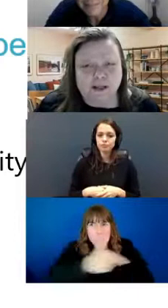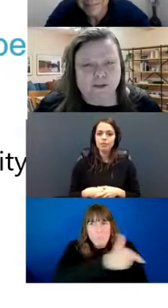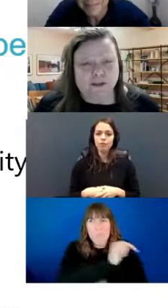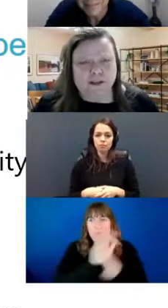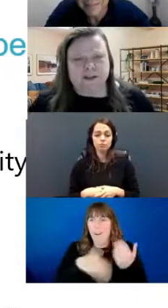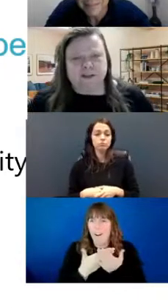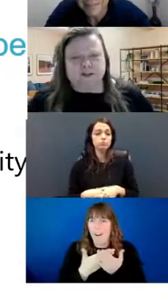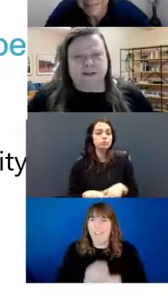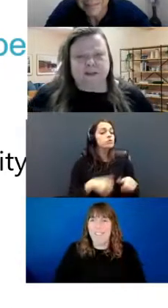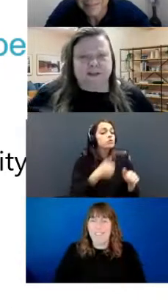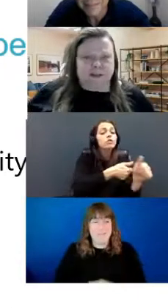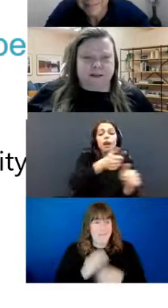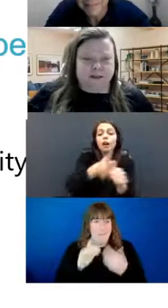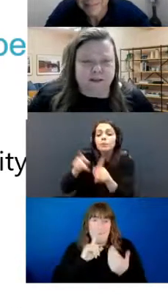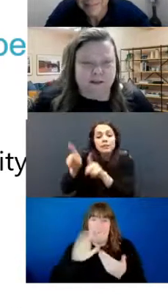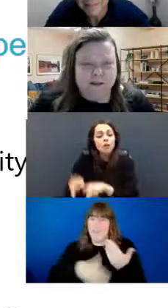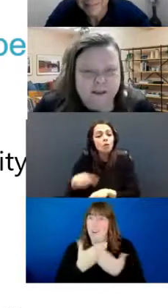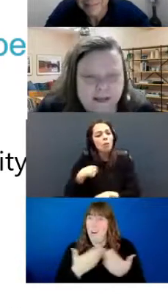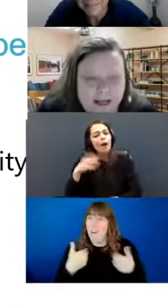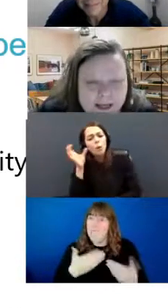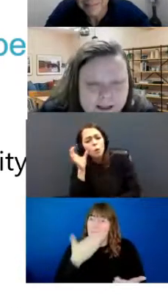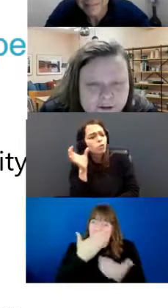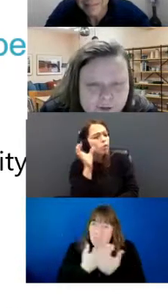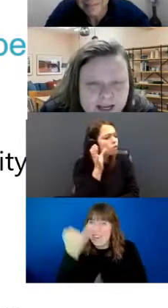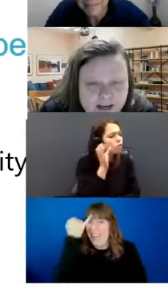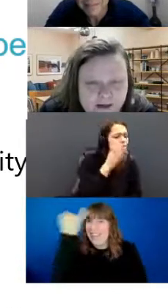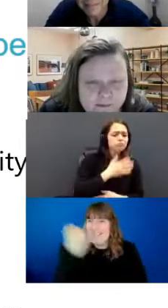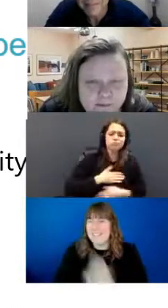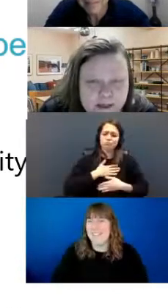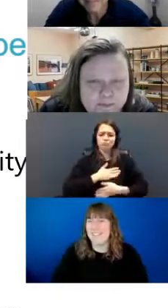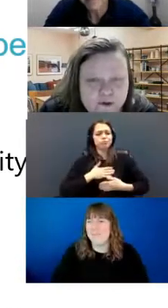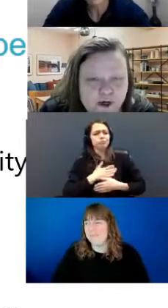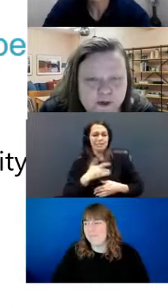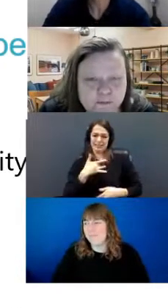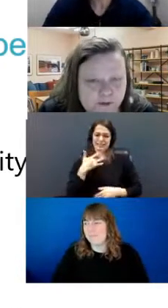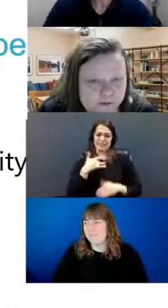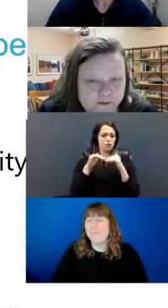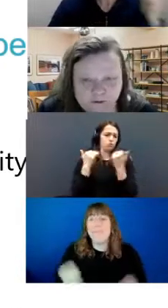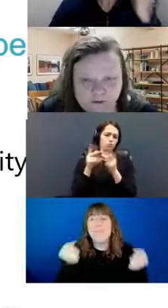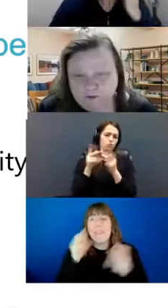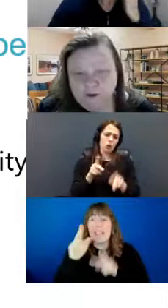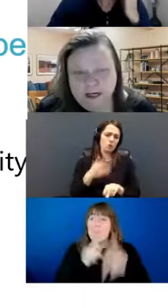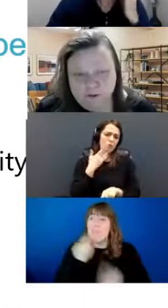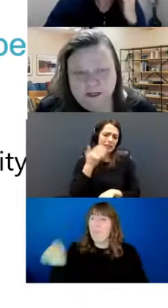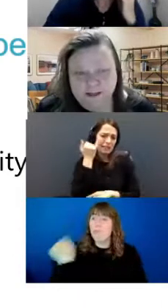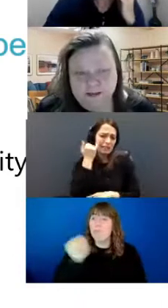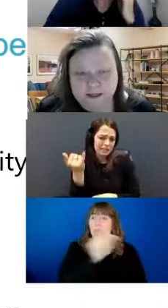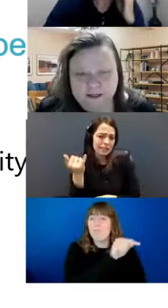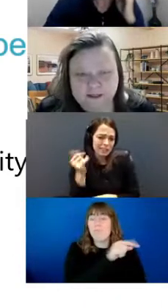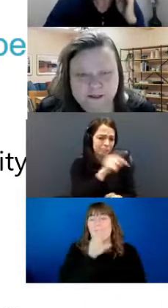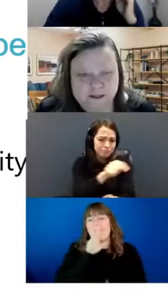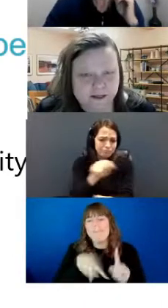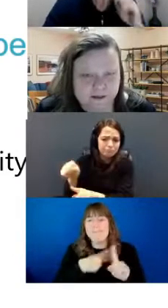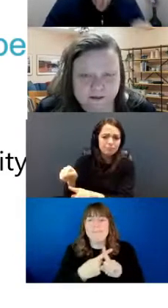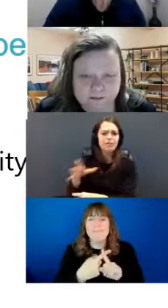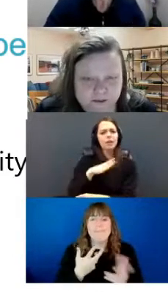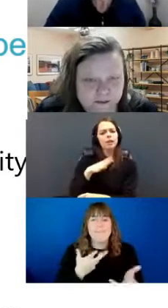good ideas and uh and we had a number of people talk about first of all how we get things so